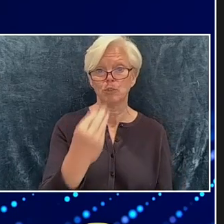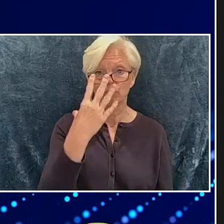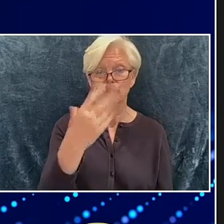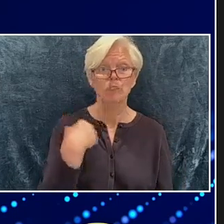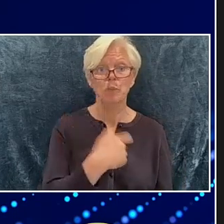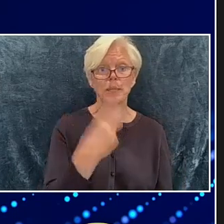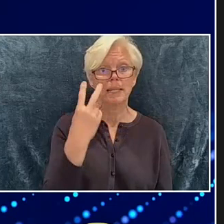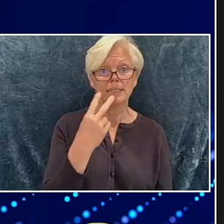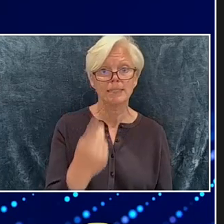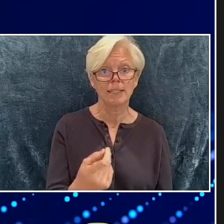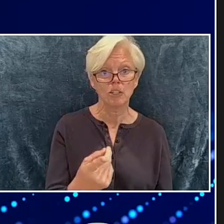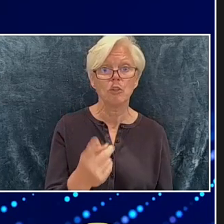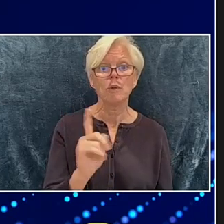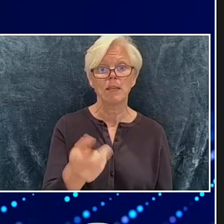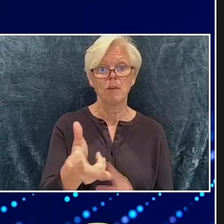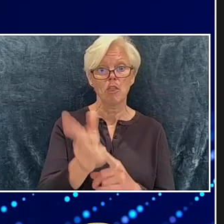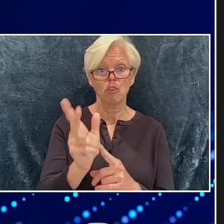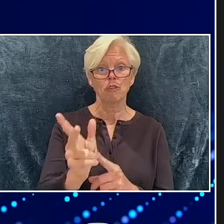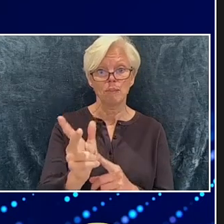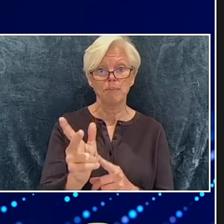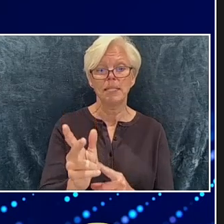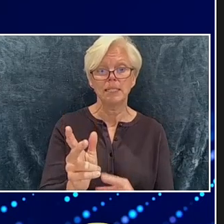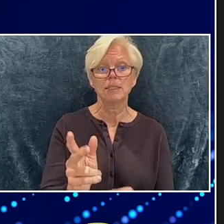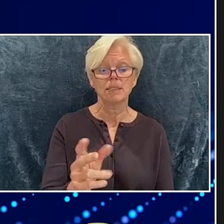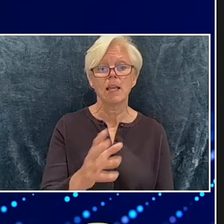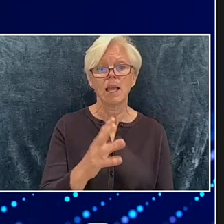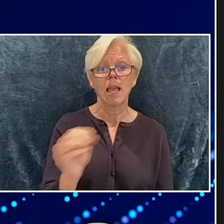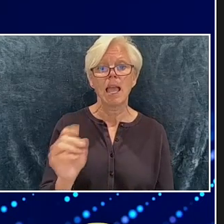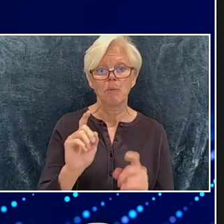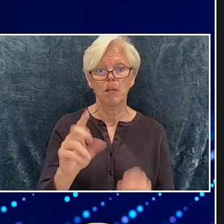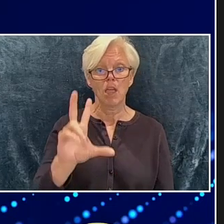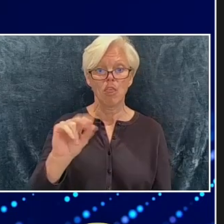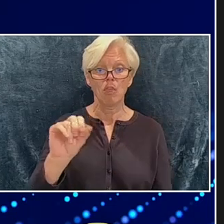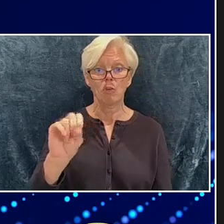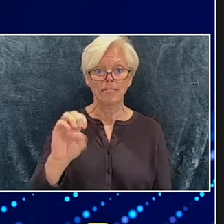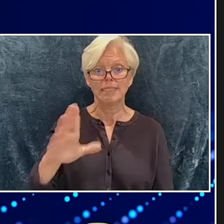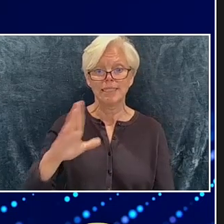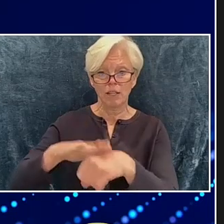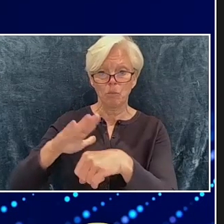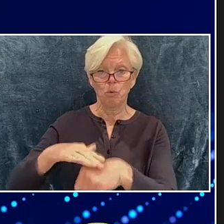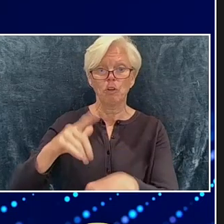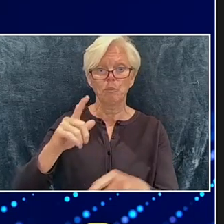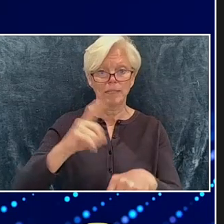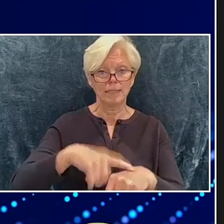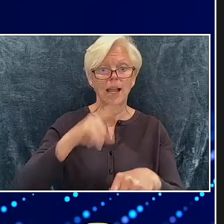You'll have three minutes to address the committee, and you'll be given a 30-second heads up when your time is about to expire, and you may begin.